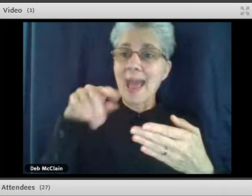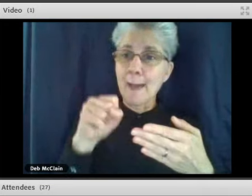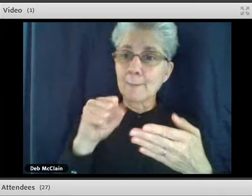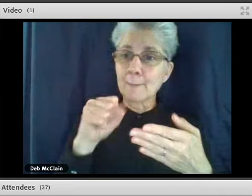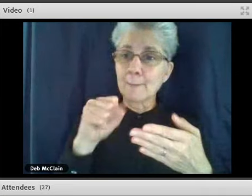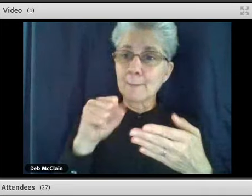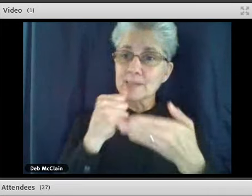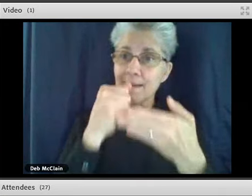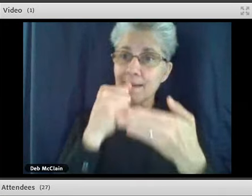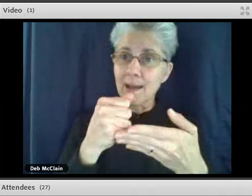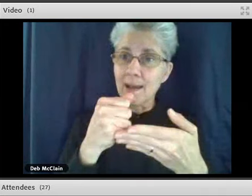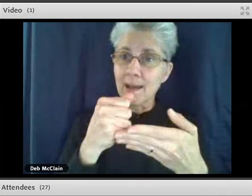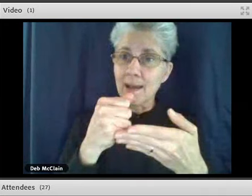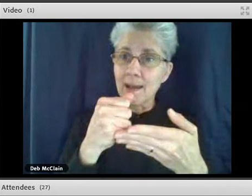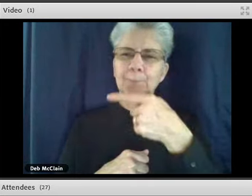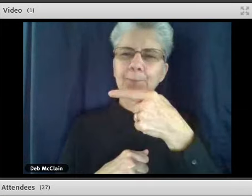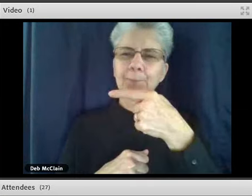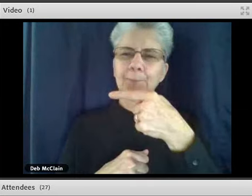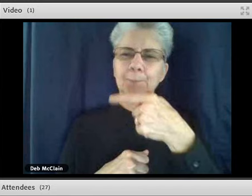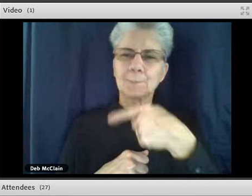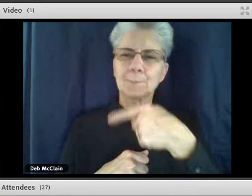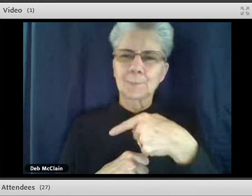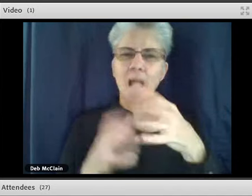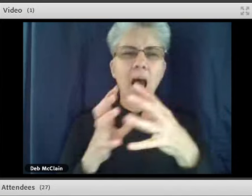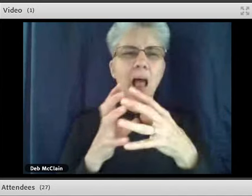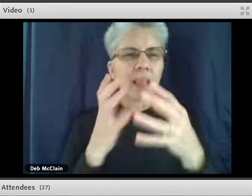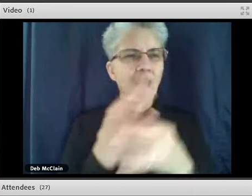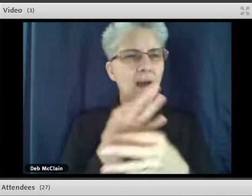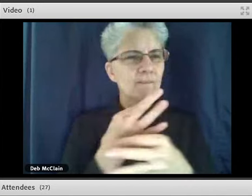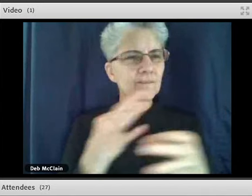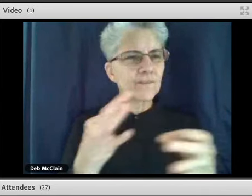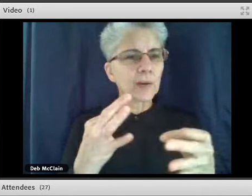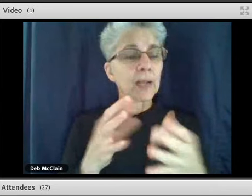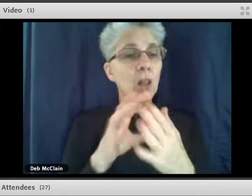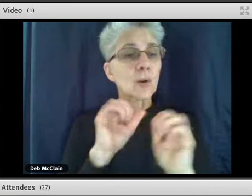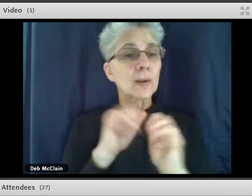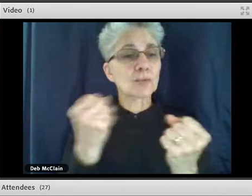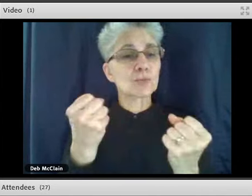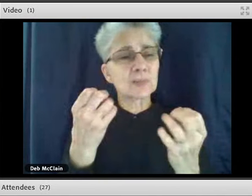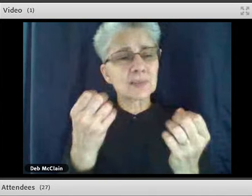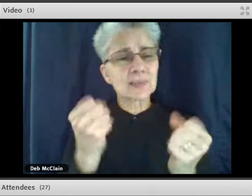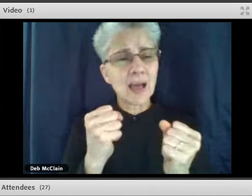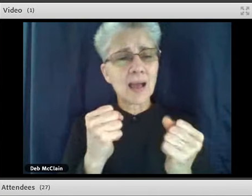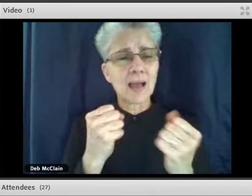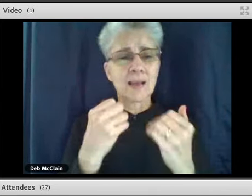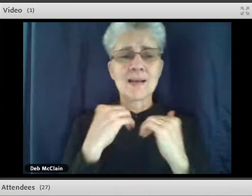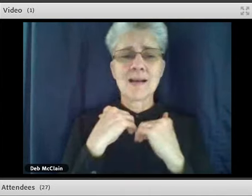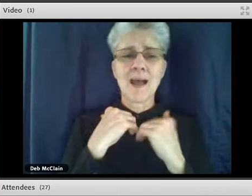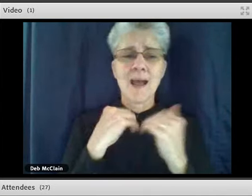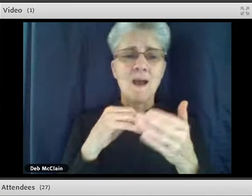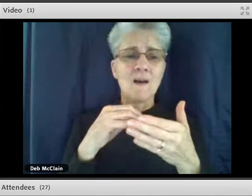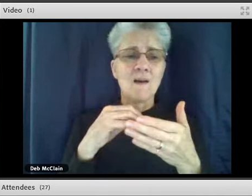But there's a whole bunch of things out there that will help people. The app world is fabulous. And a lot of it's free.